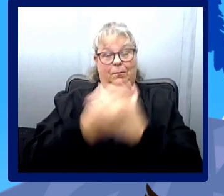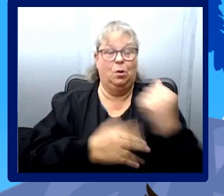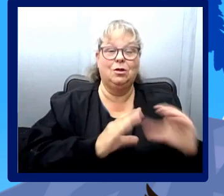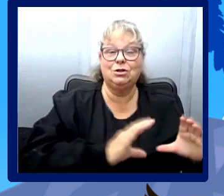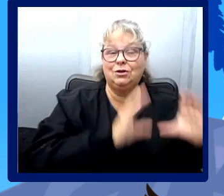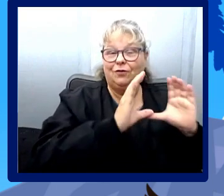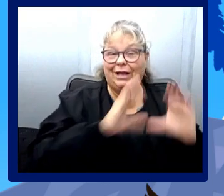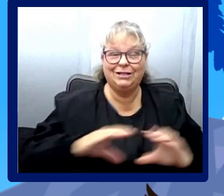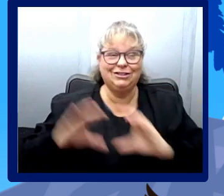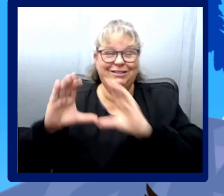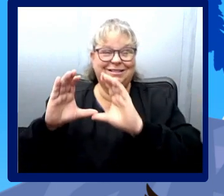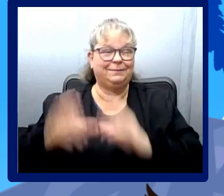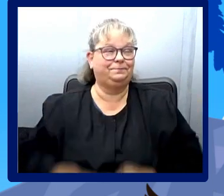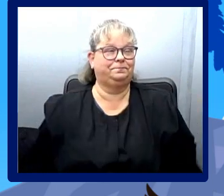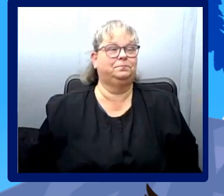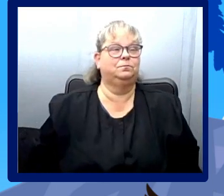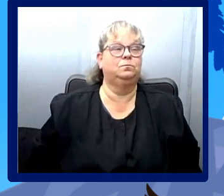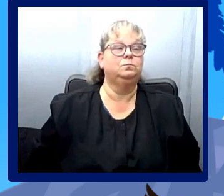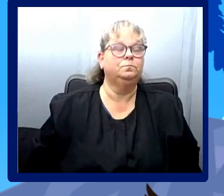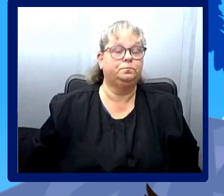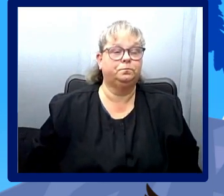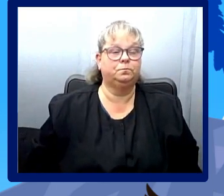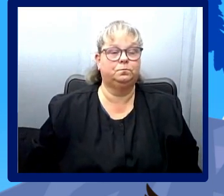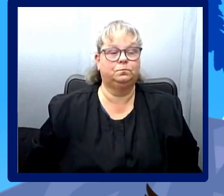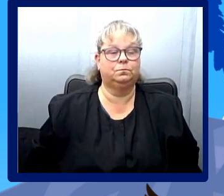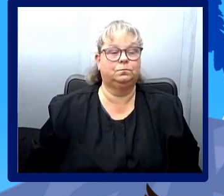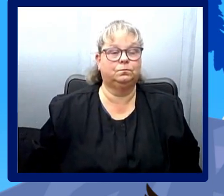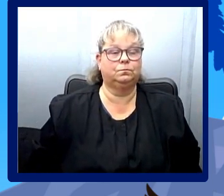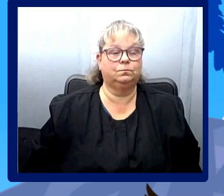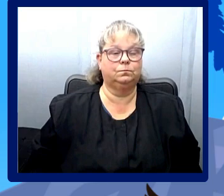And yeah, with that,